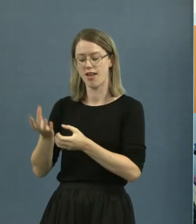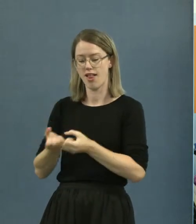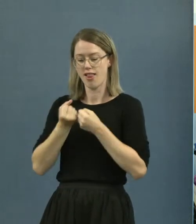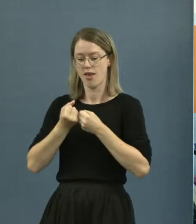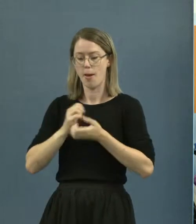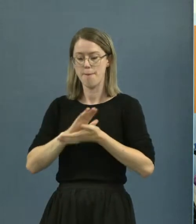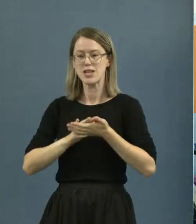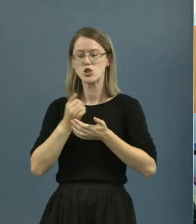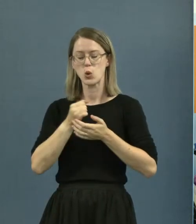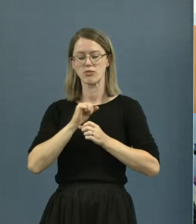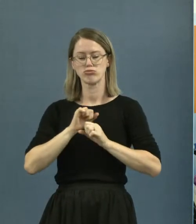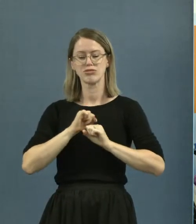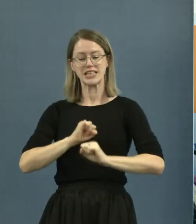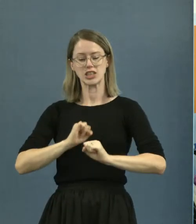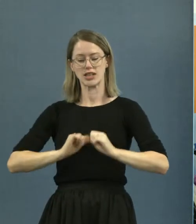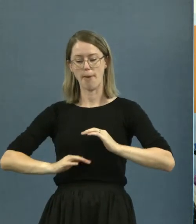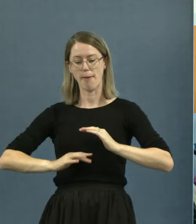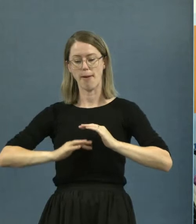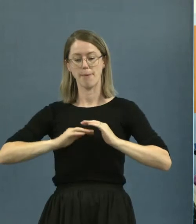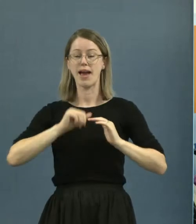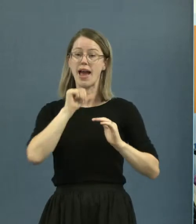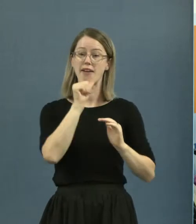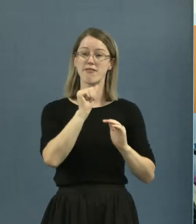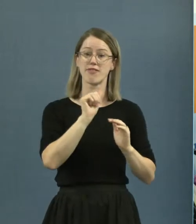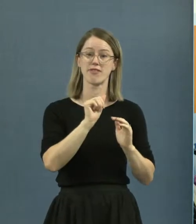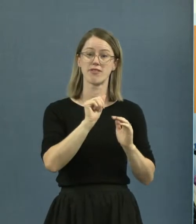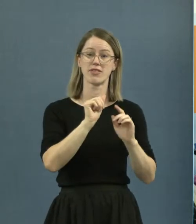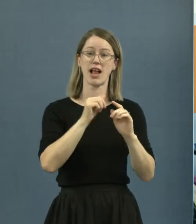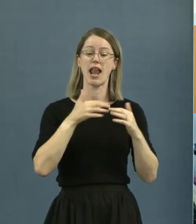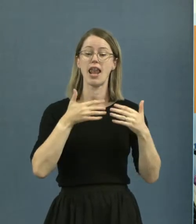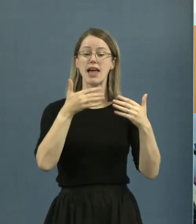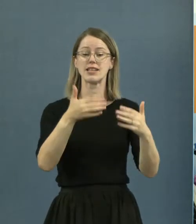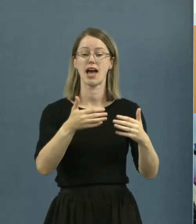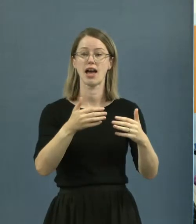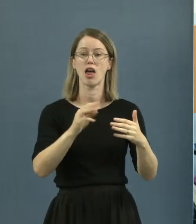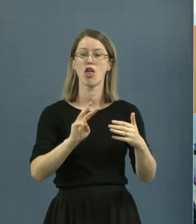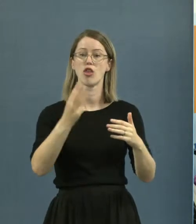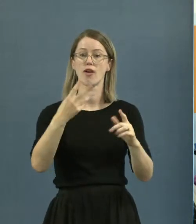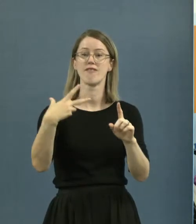system, but if you then get